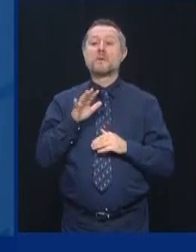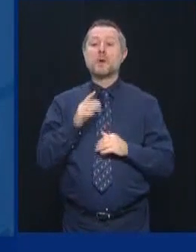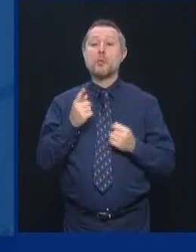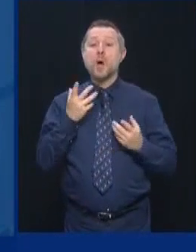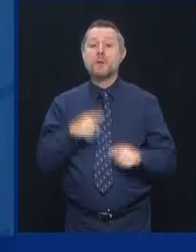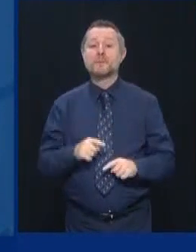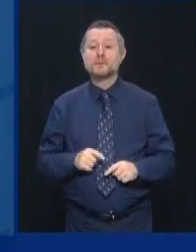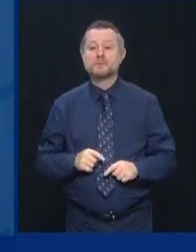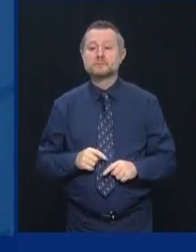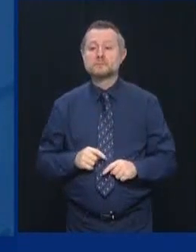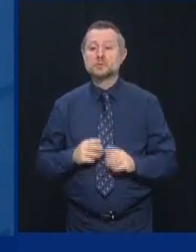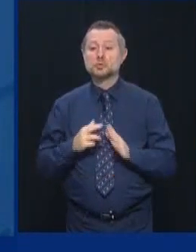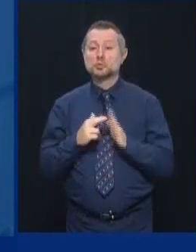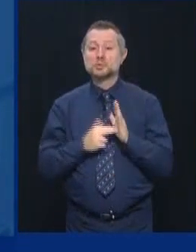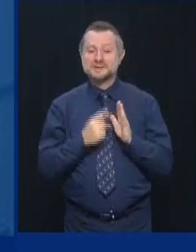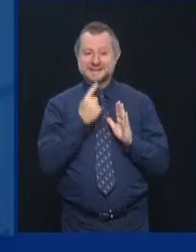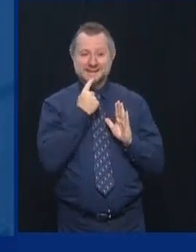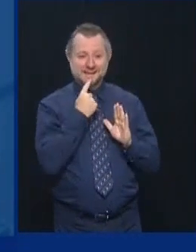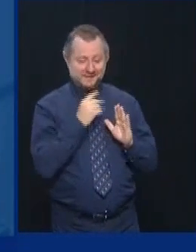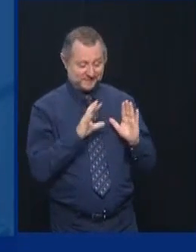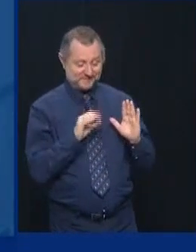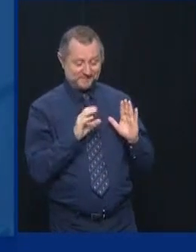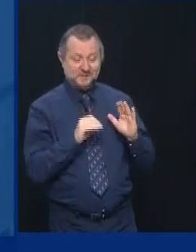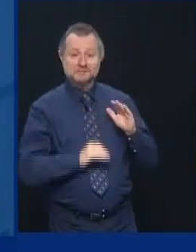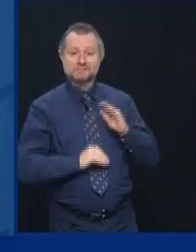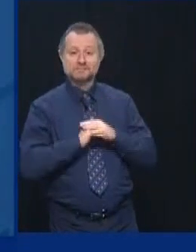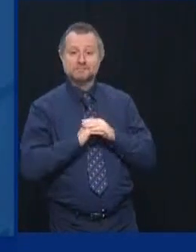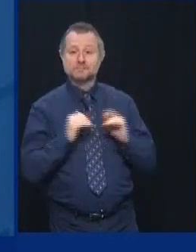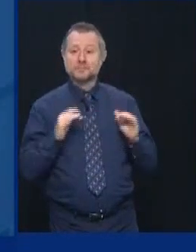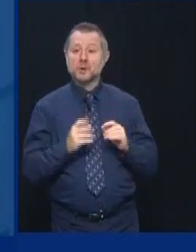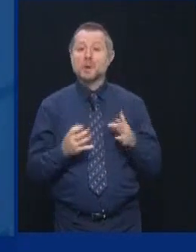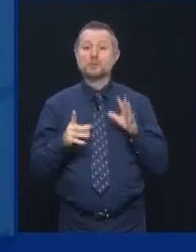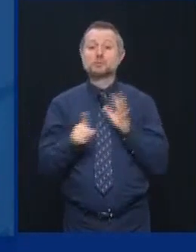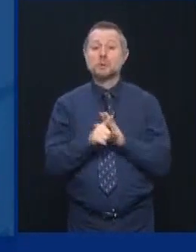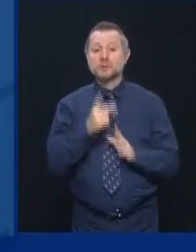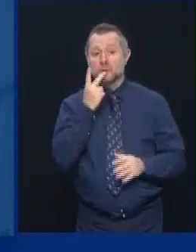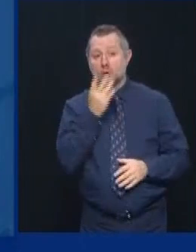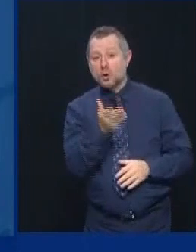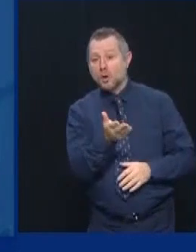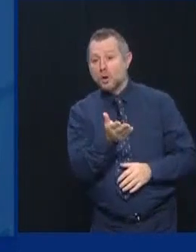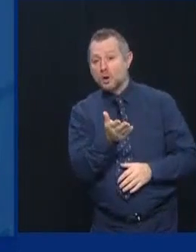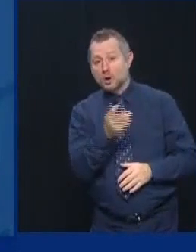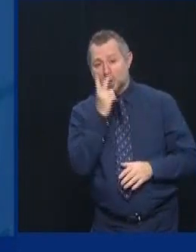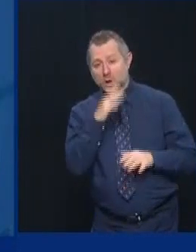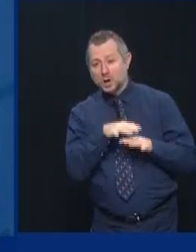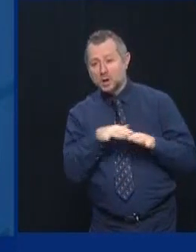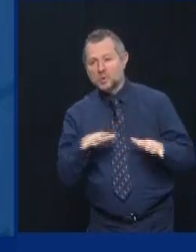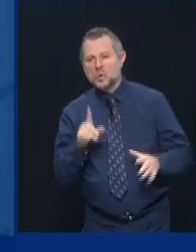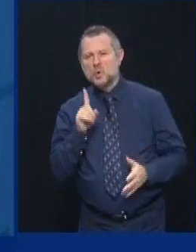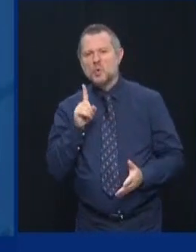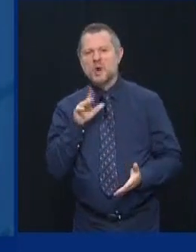I DON'T MEAN LITTLE VIOLATIONS. YOU'RE ONLY SUPPOSED TO HAVE 50. THEY HAVE 55. I'M TALKING ABOUT YOU'RE ONLY